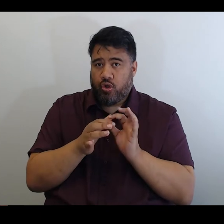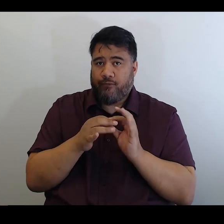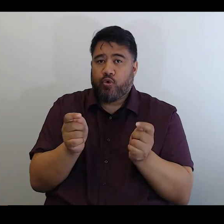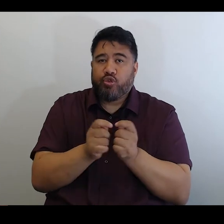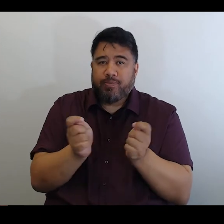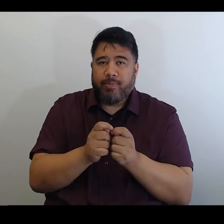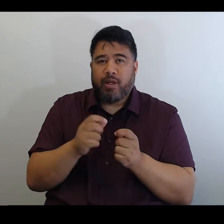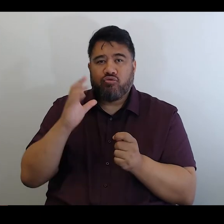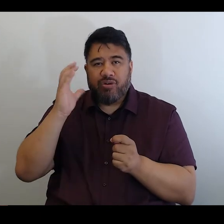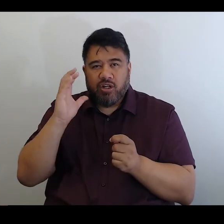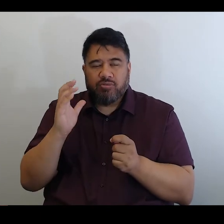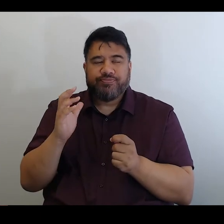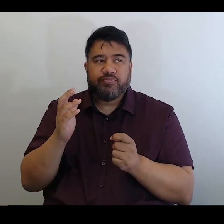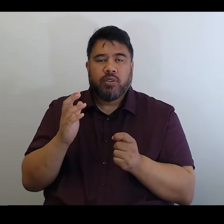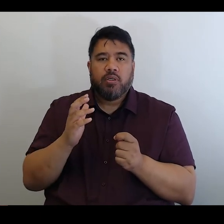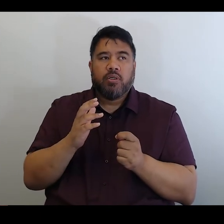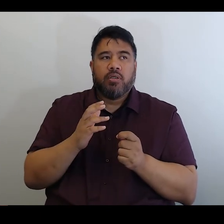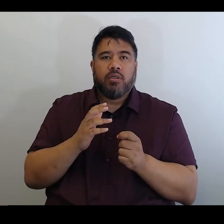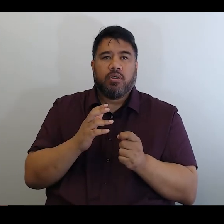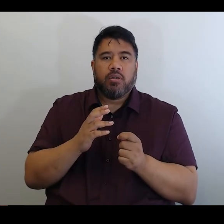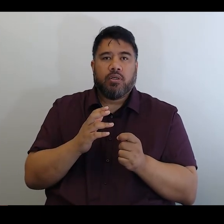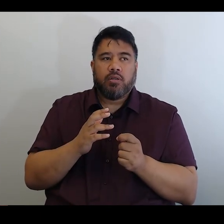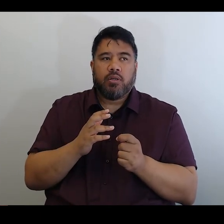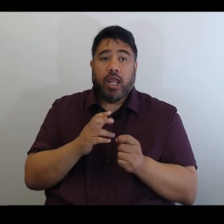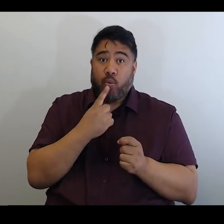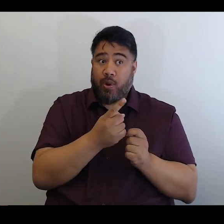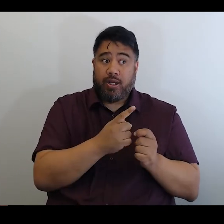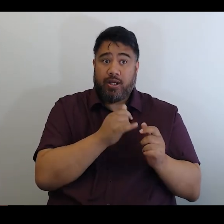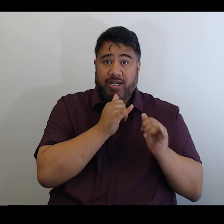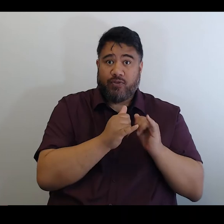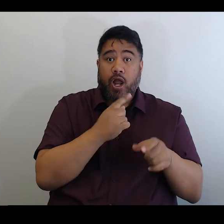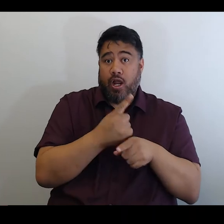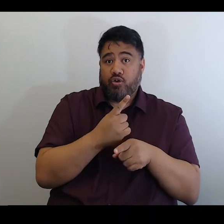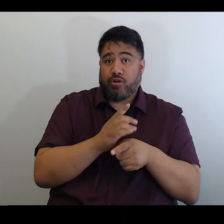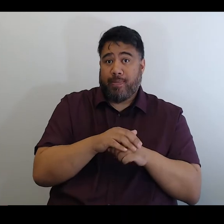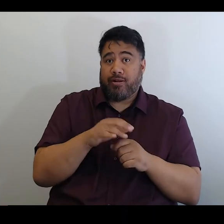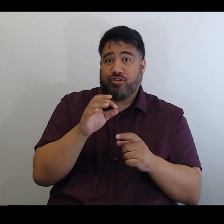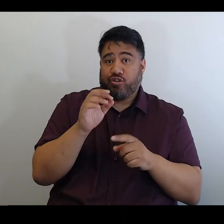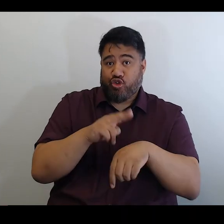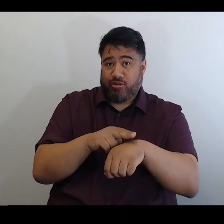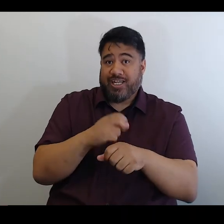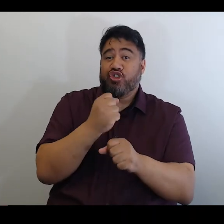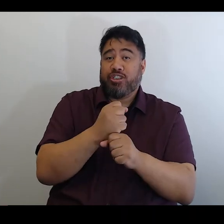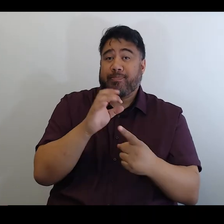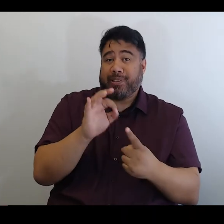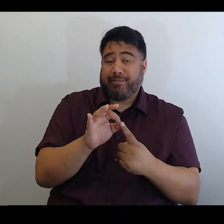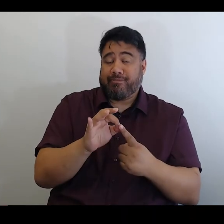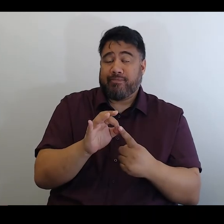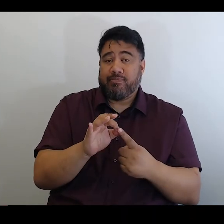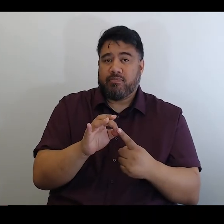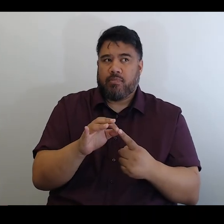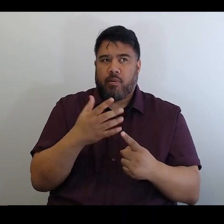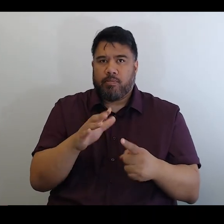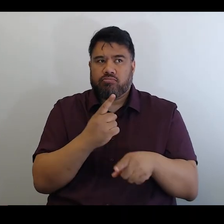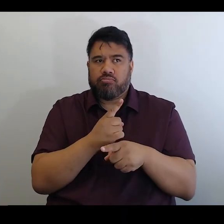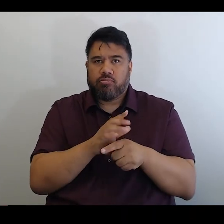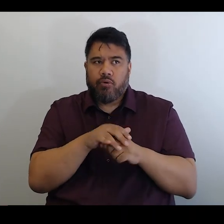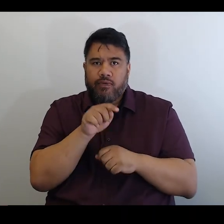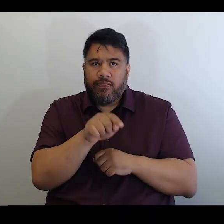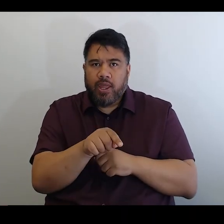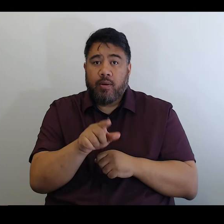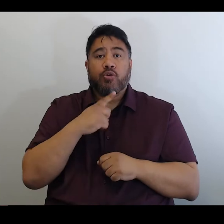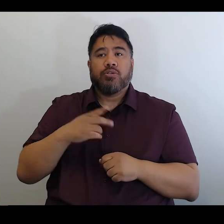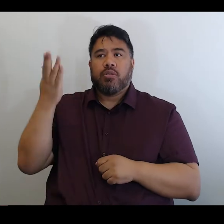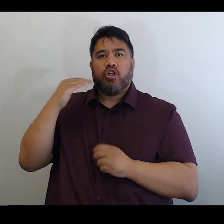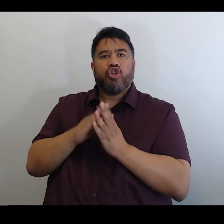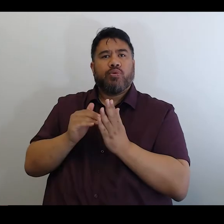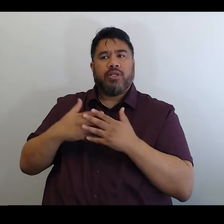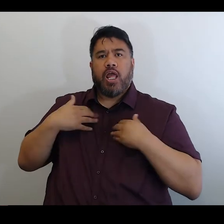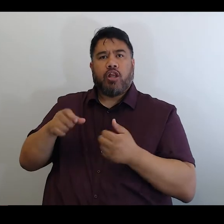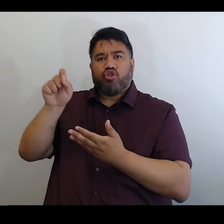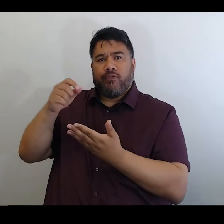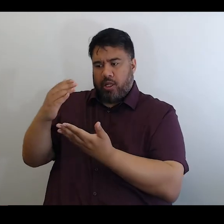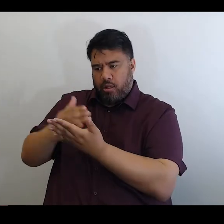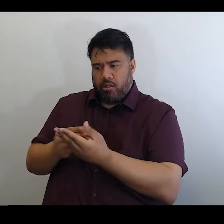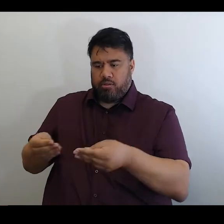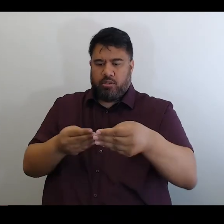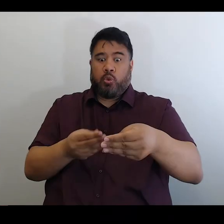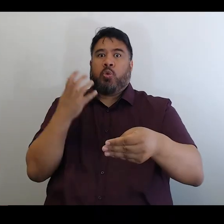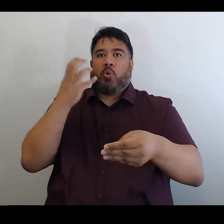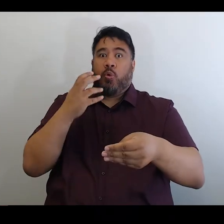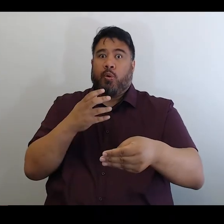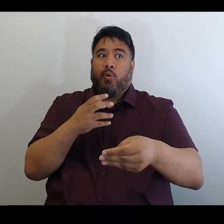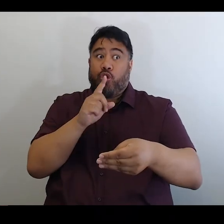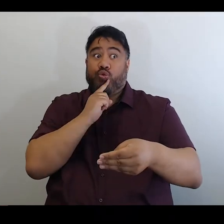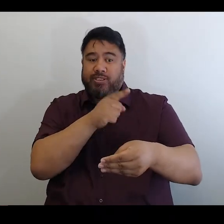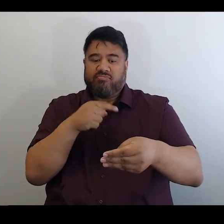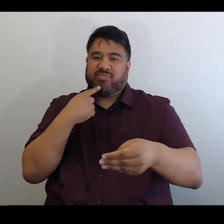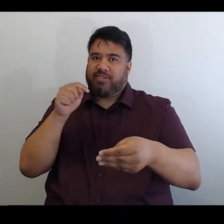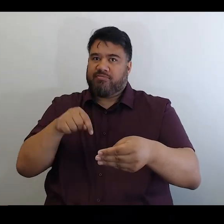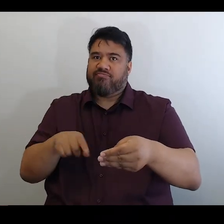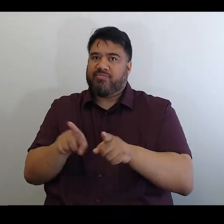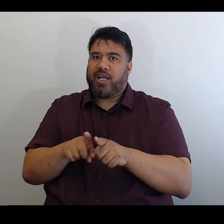focused on GPs as an audience, and I was able to talk about some of the things that have come through the New Zealand Health Survey and things which absolutely reflect some of the things that you have raised.